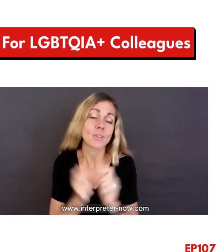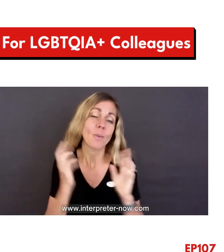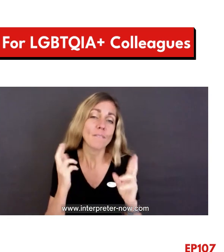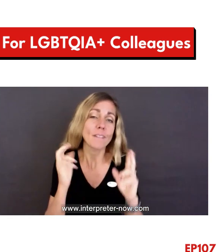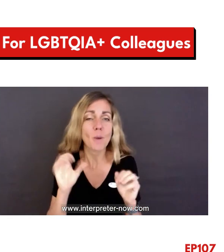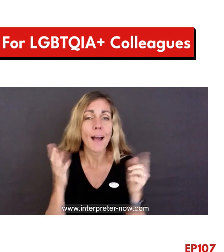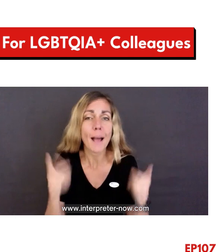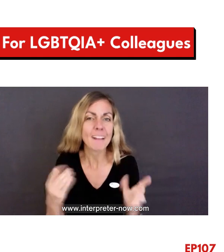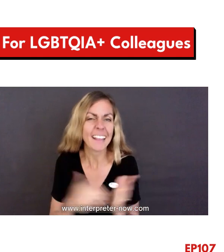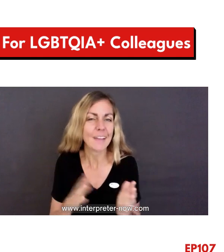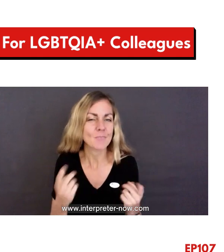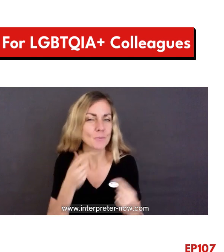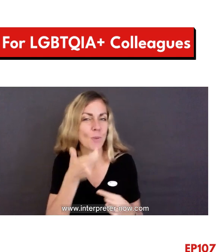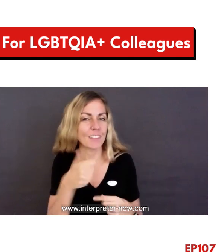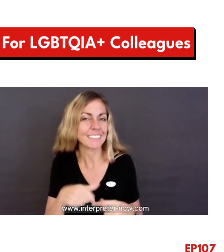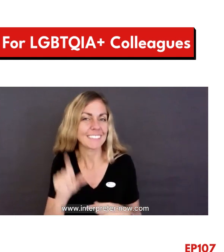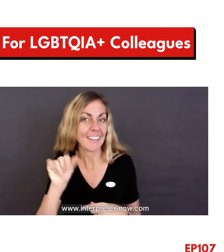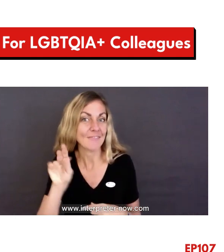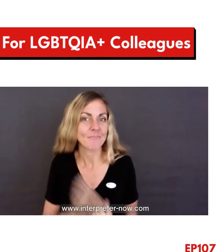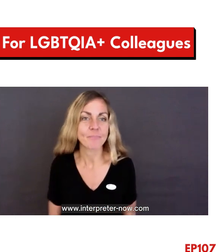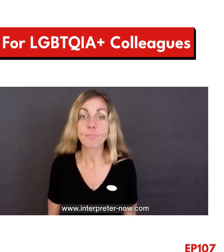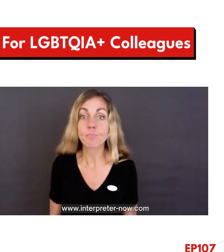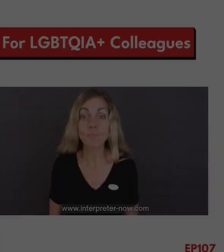So hopefully, we'll get to do that again and you'll catch this live.